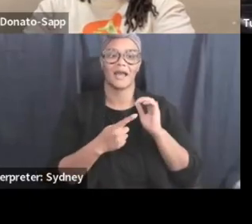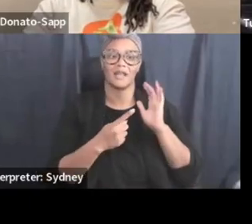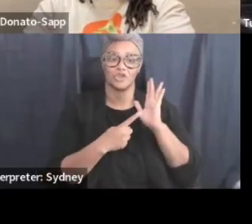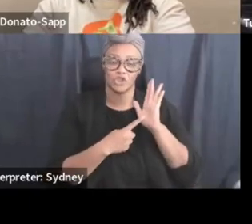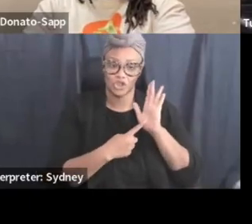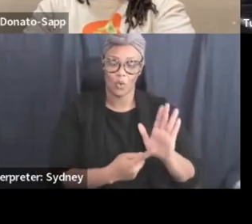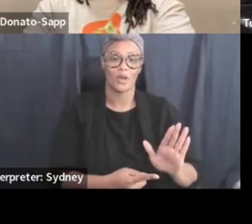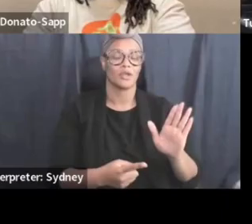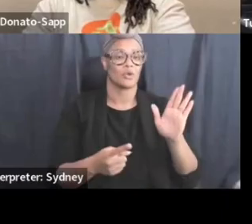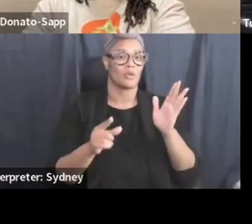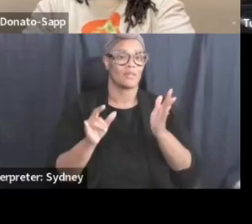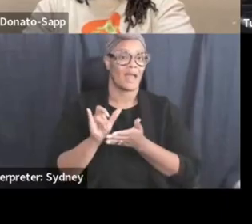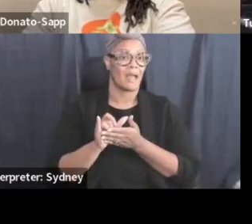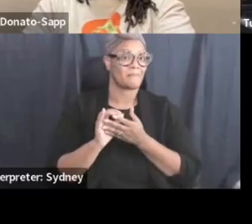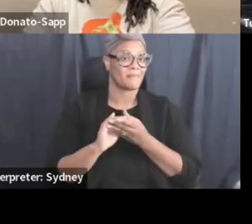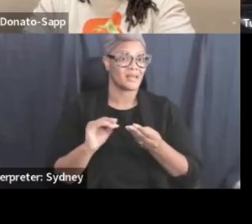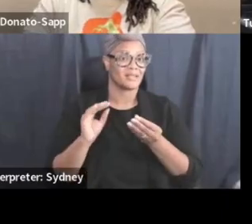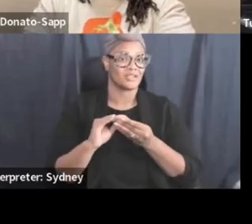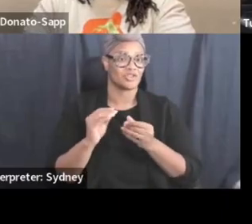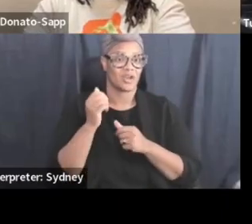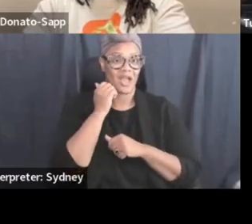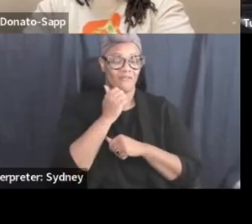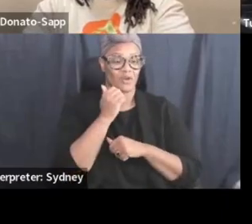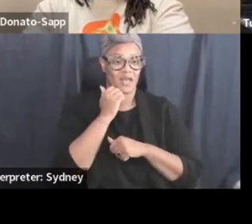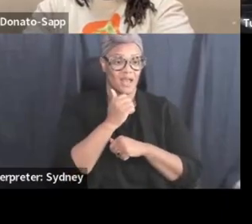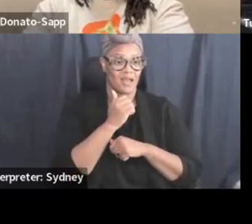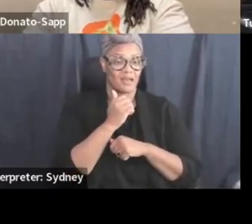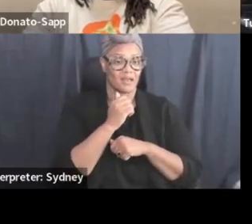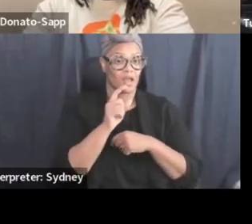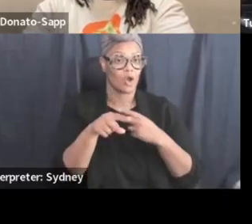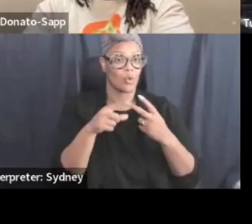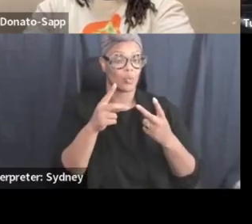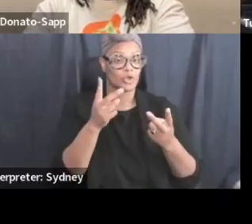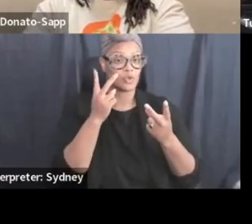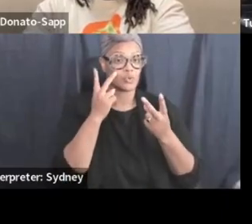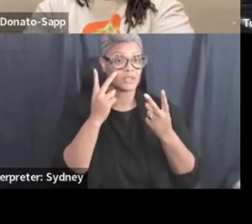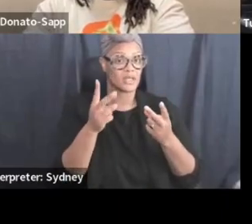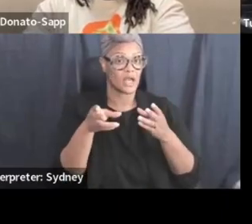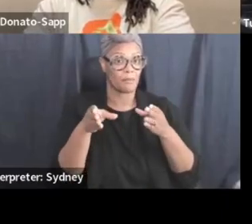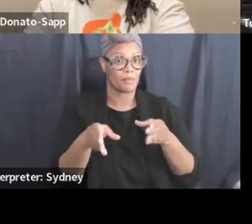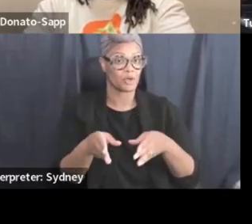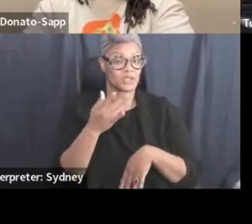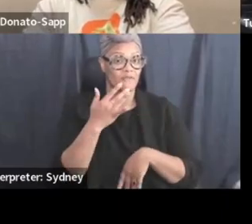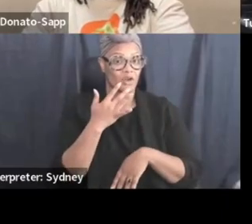That if you see a person of color in excellence, it's because they got there through DEI.